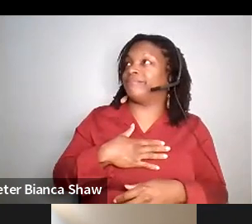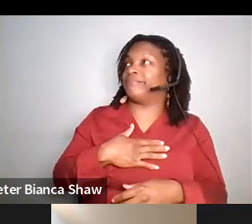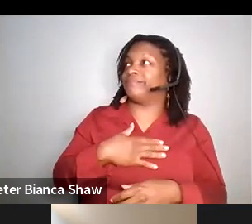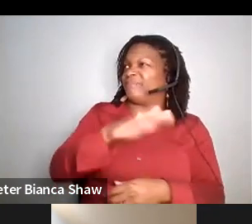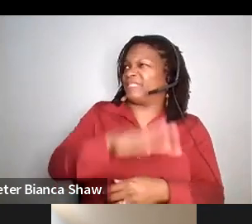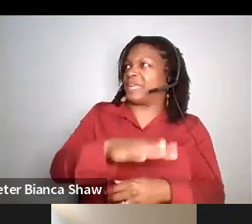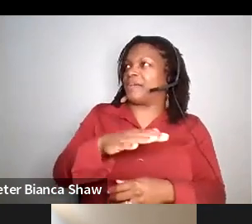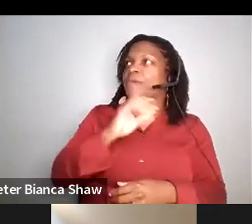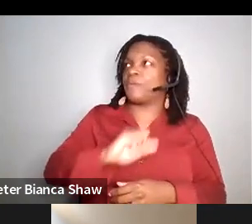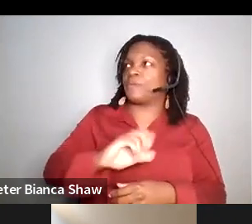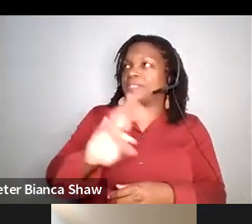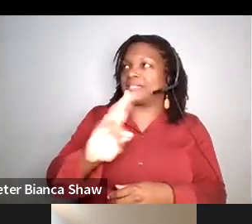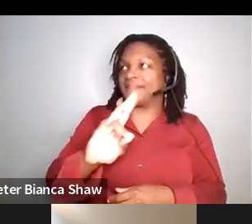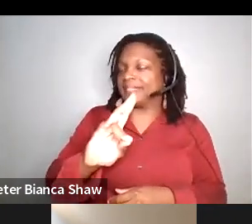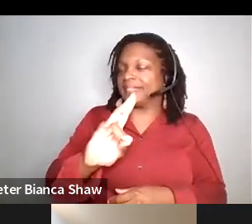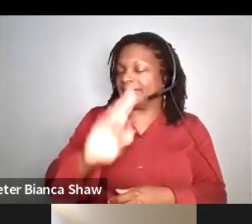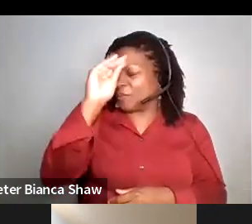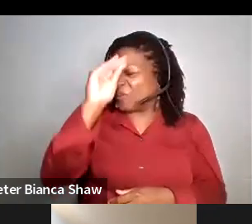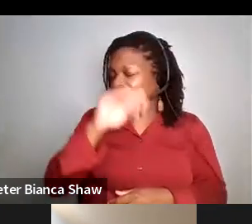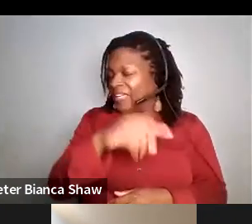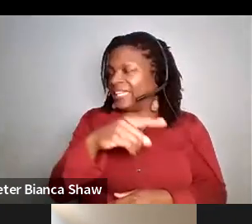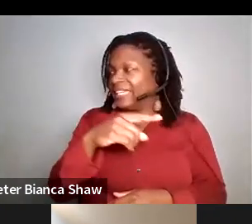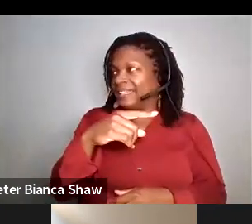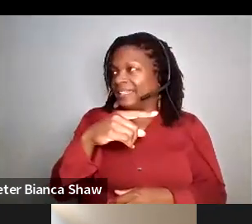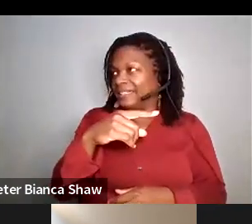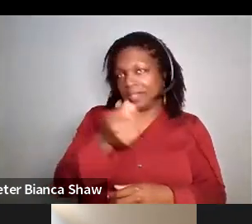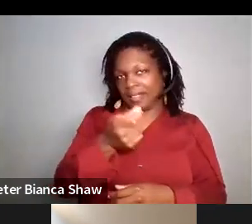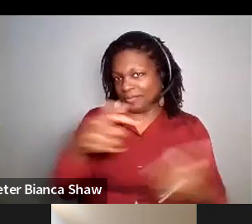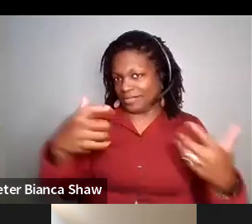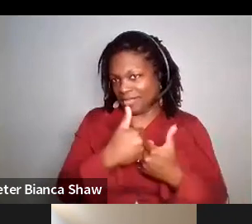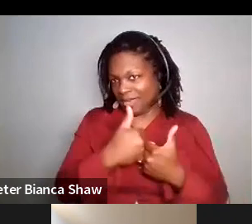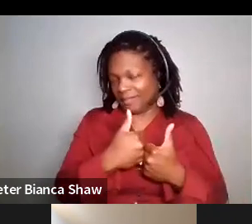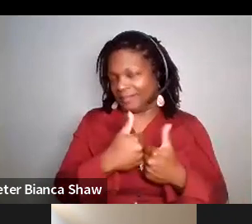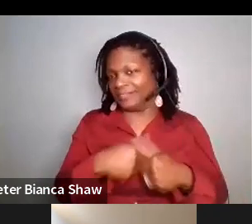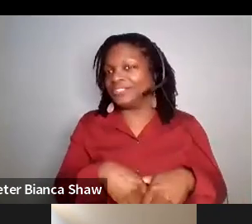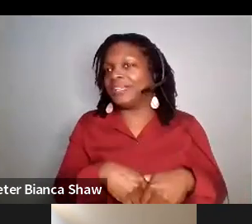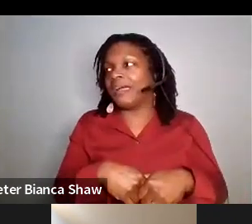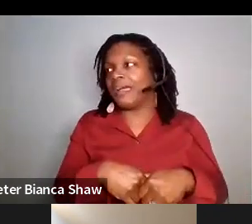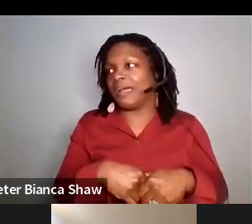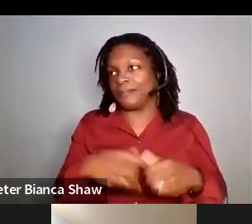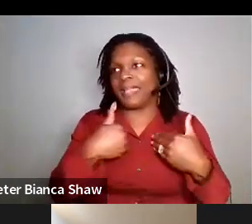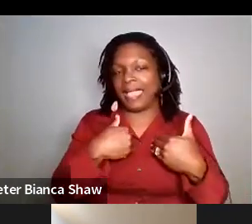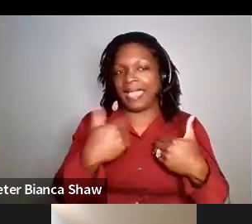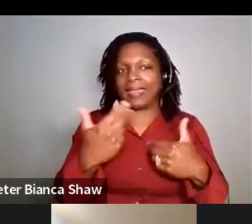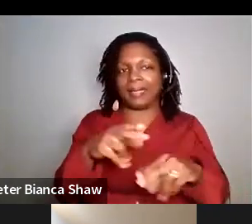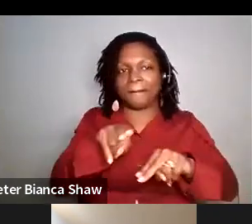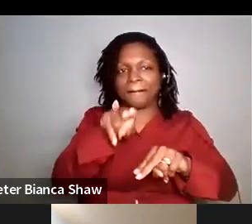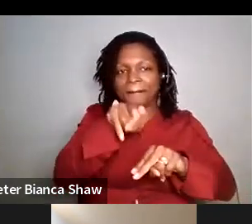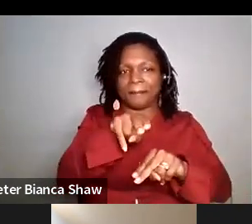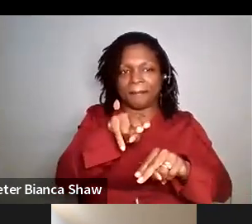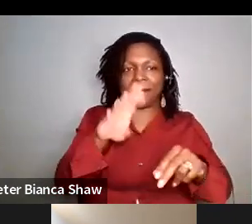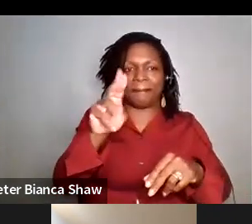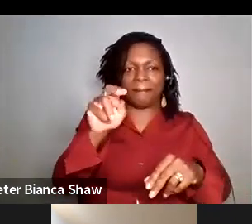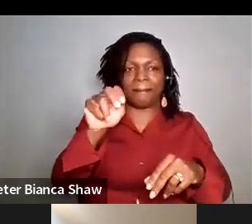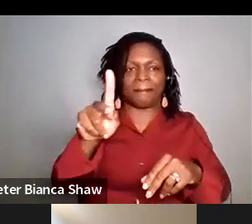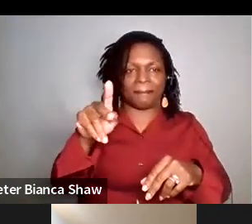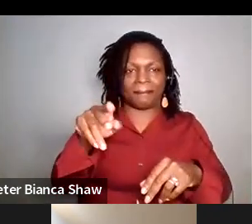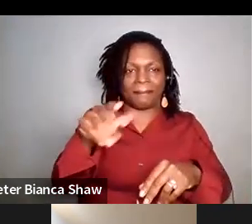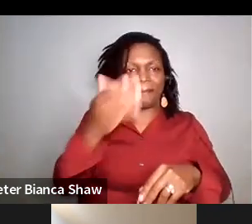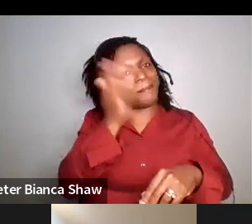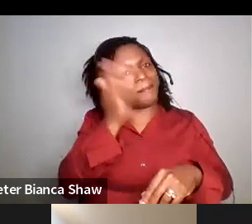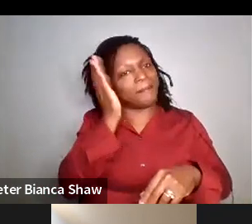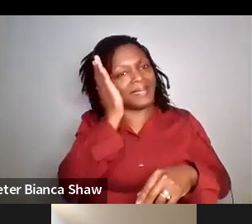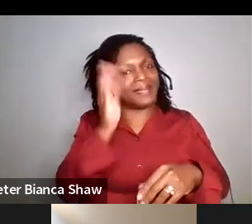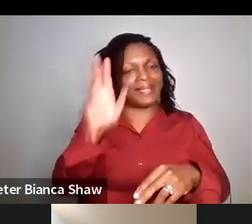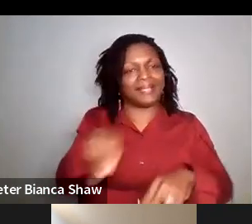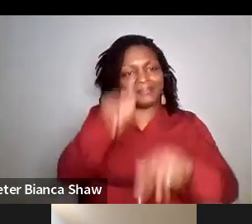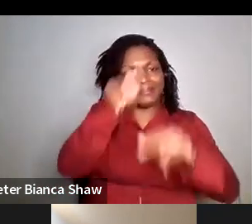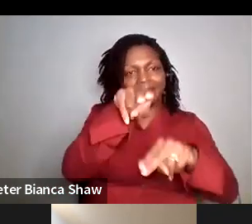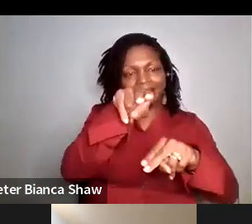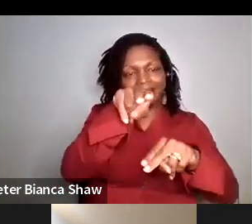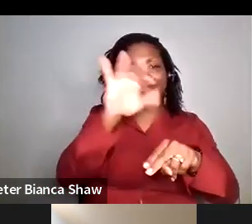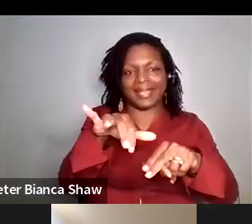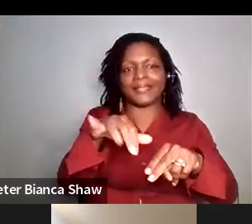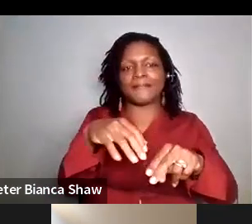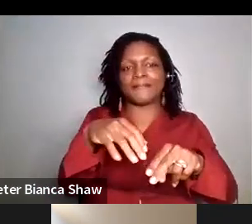We We had a bump bed in his room and you basically use the upper bunk where there's no ladders on the bunk to the upper bond.